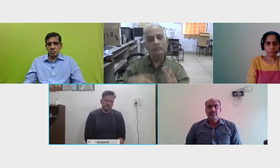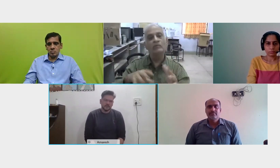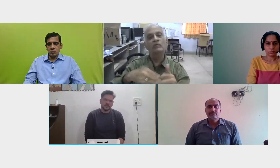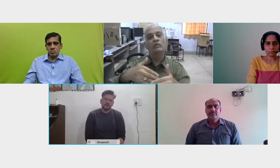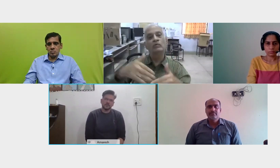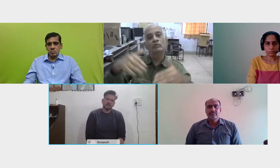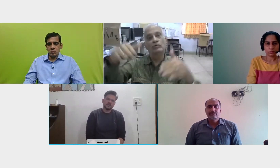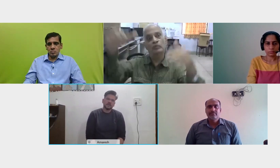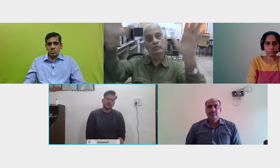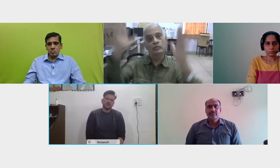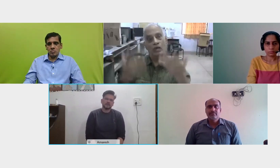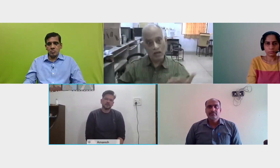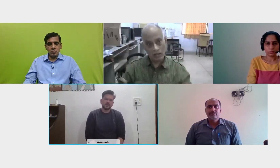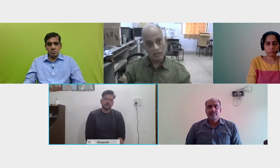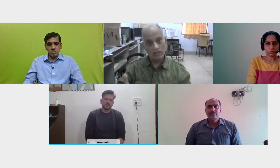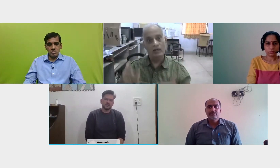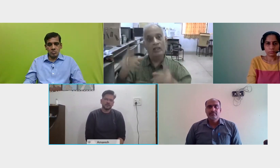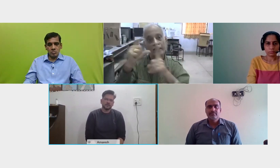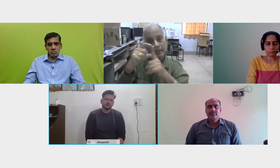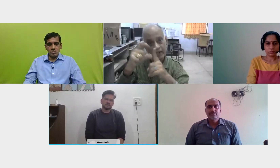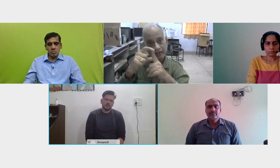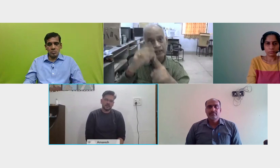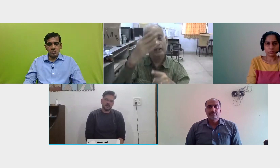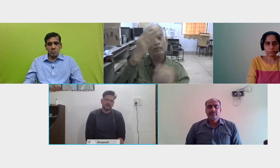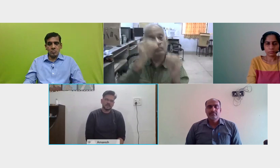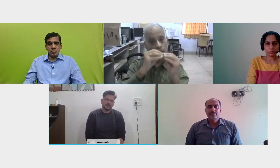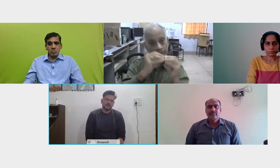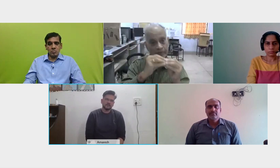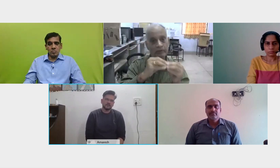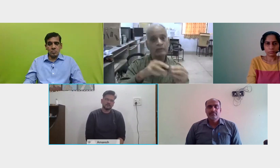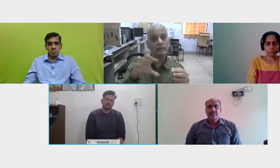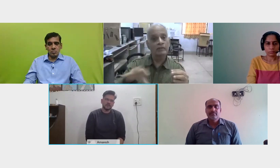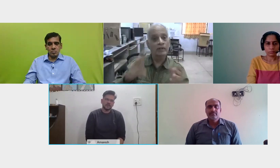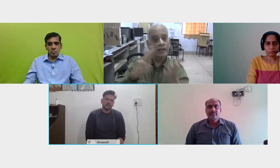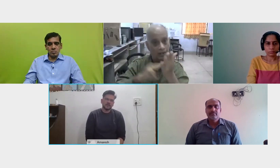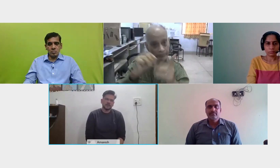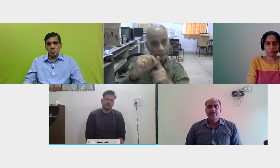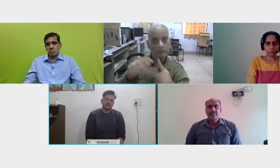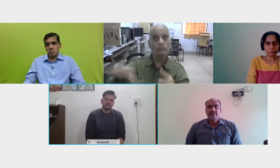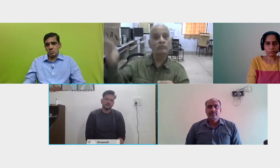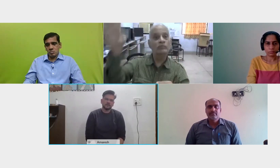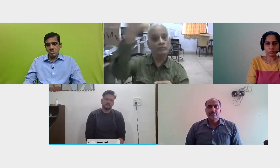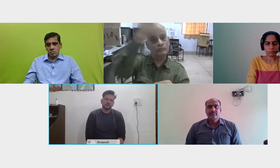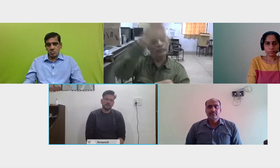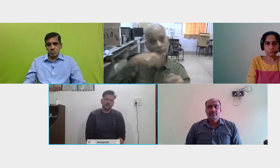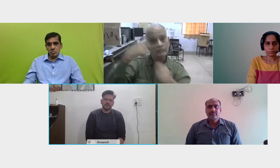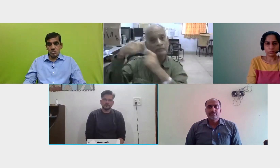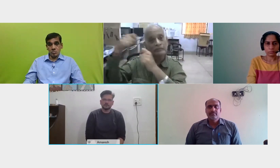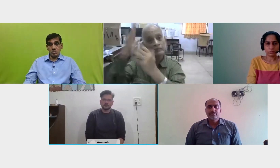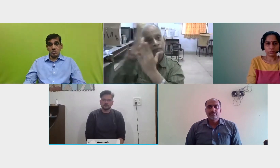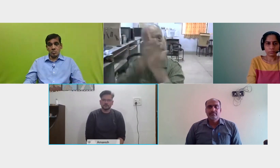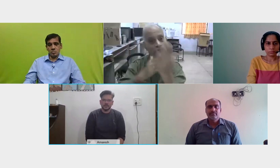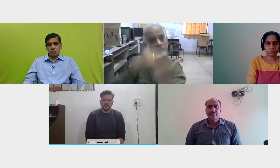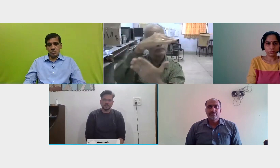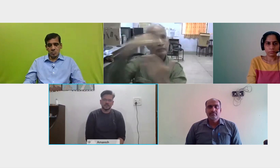all signers. So similarly we had so many videos from different states from Delhi from Madhya